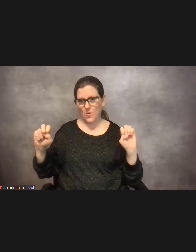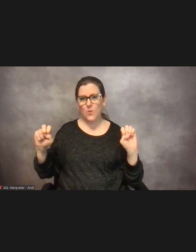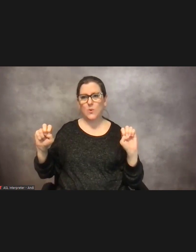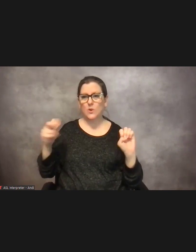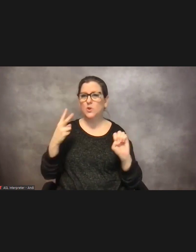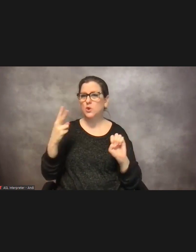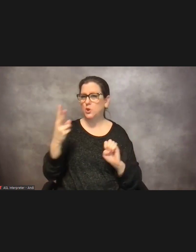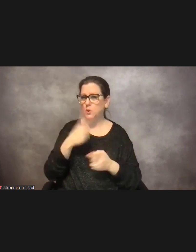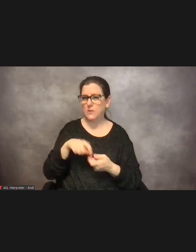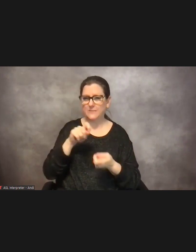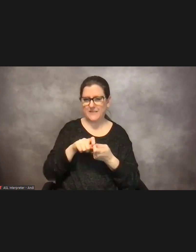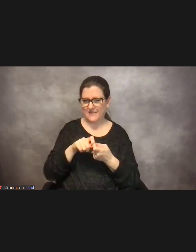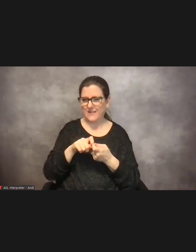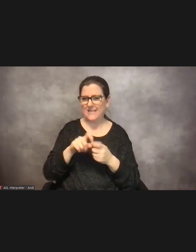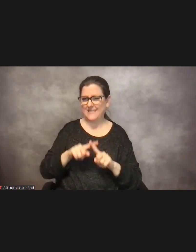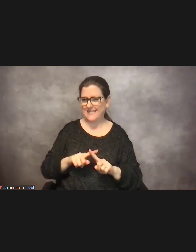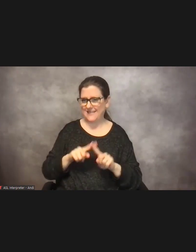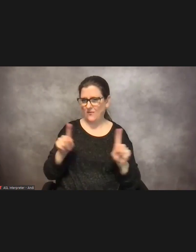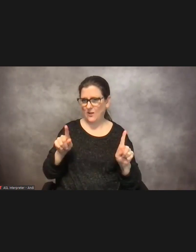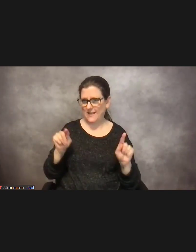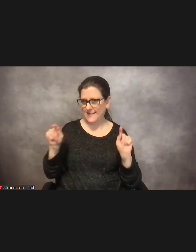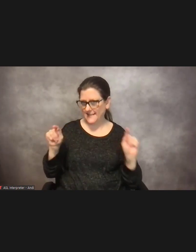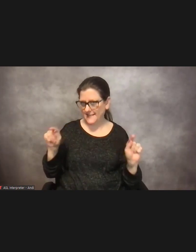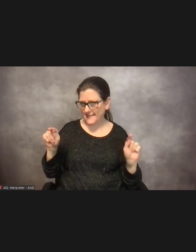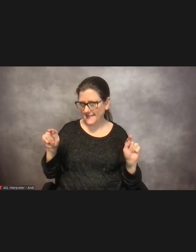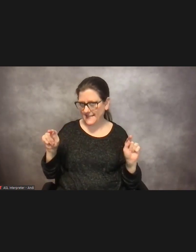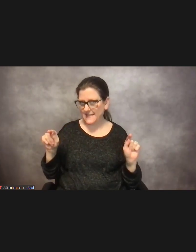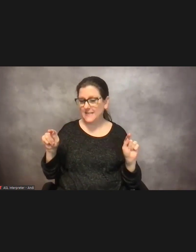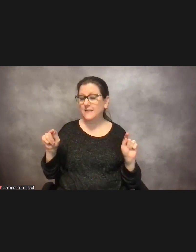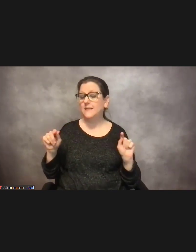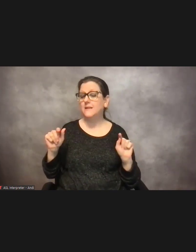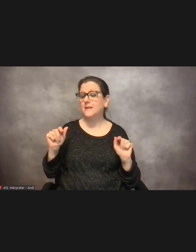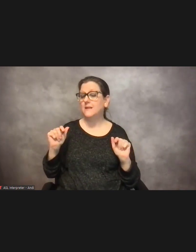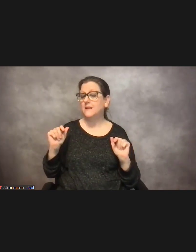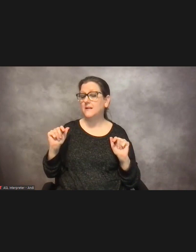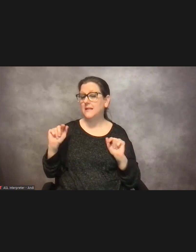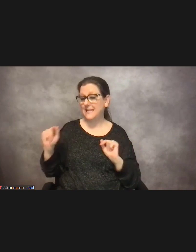There are two especially notable differences in that the process